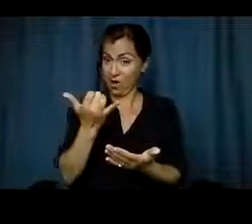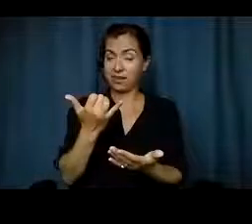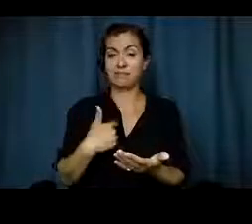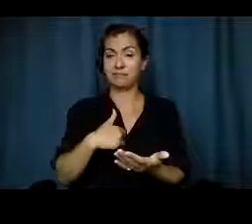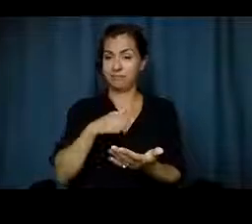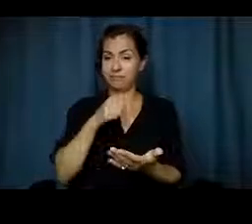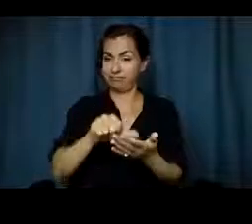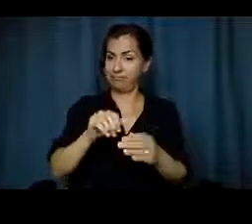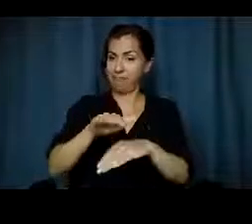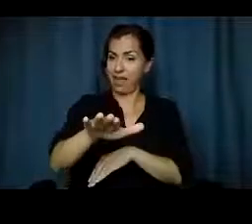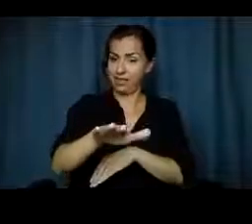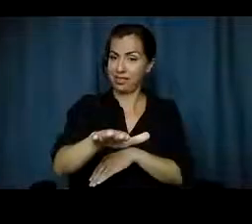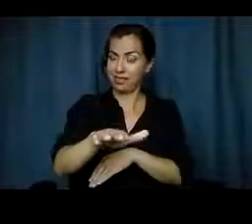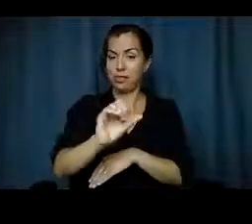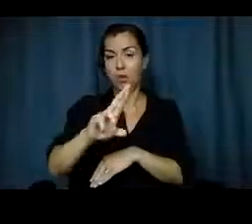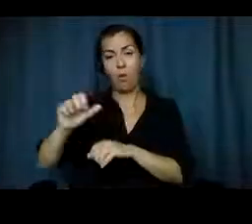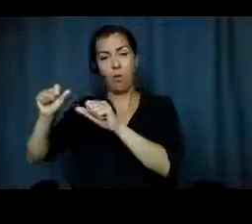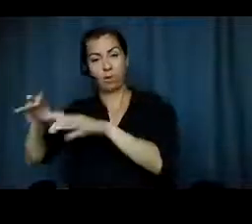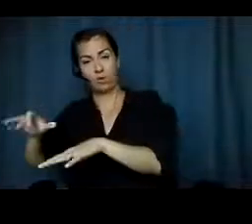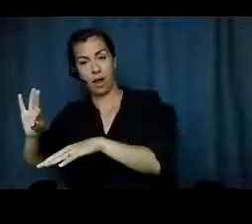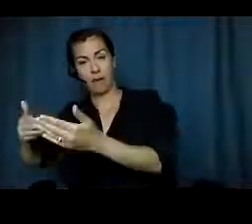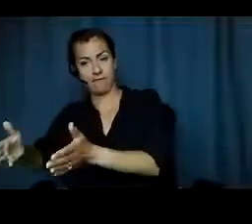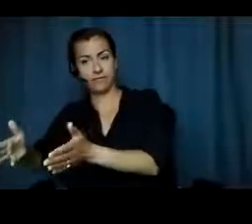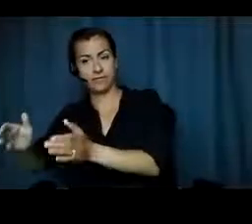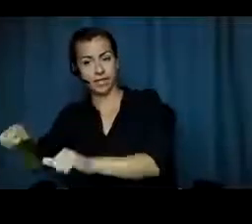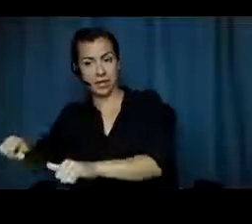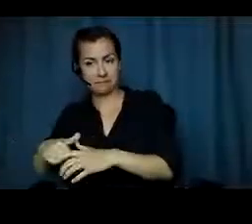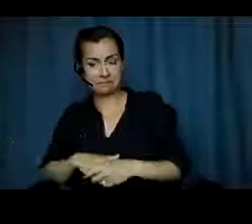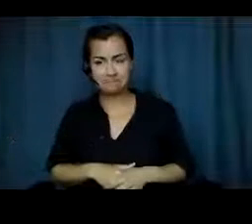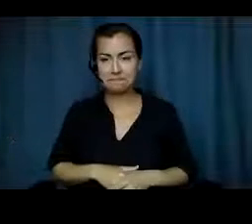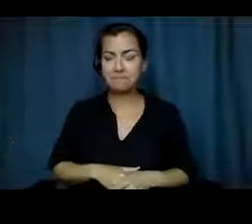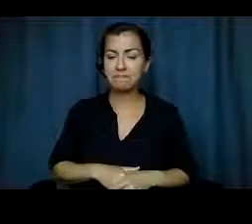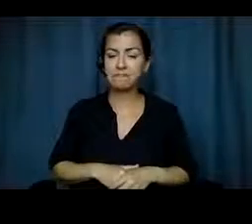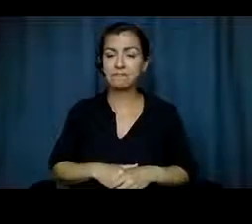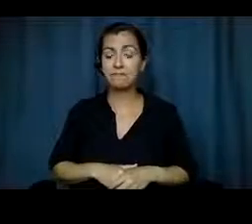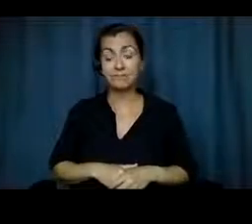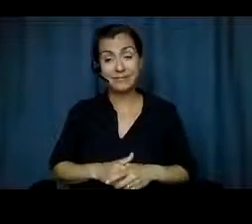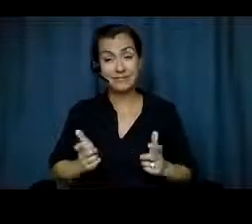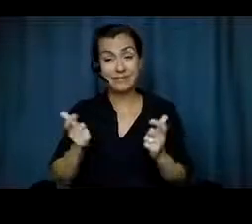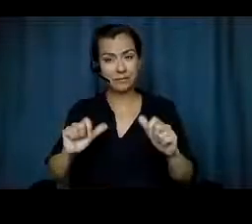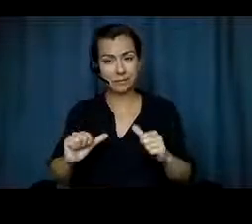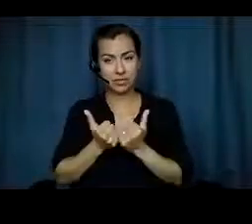simpler language, more straightforward presentation of facts, and it's available in large print, plain